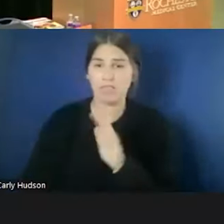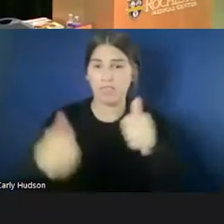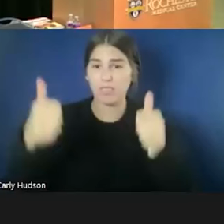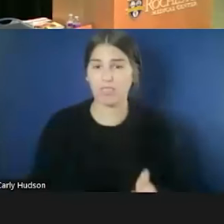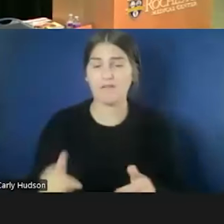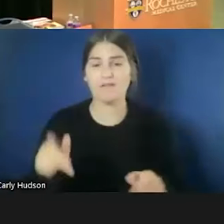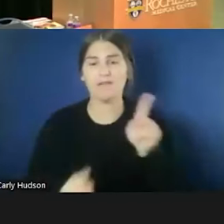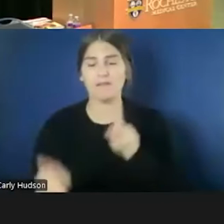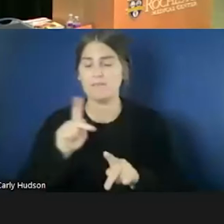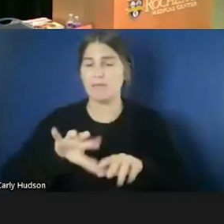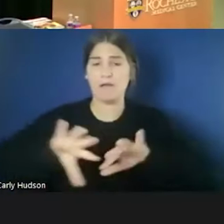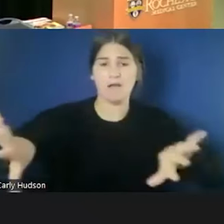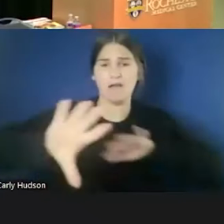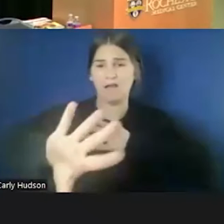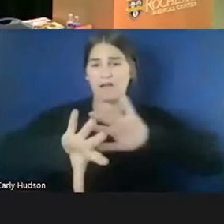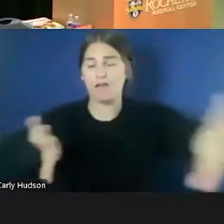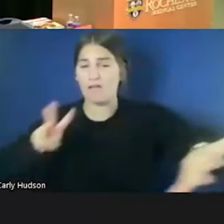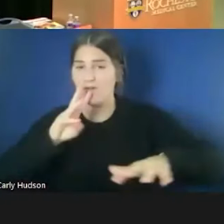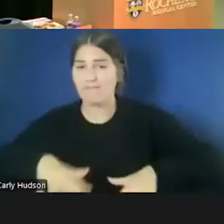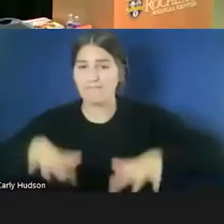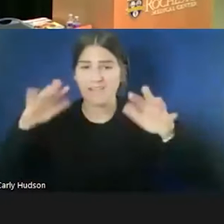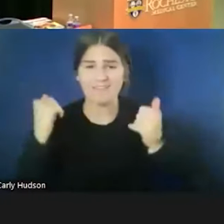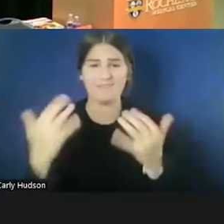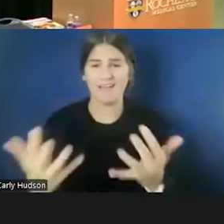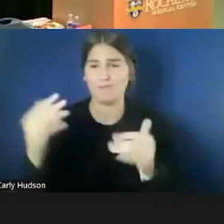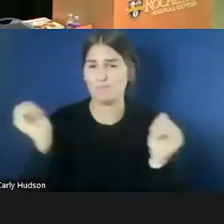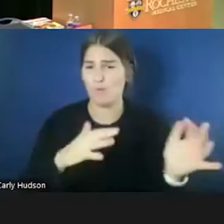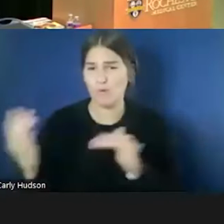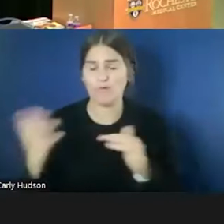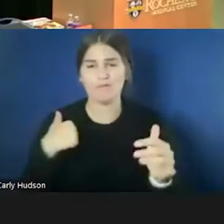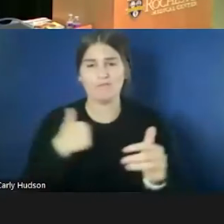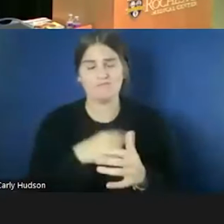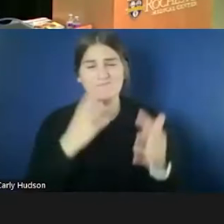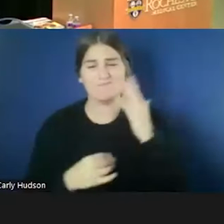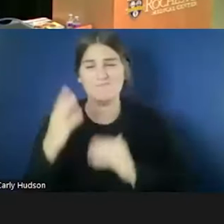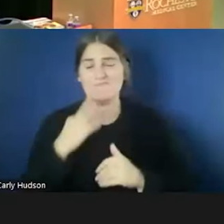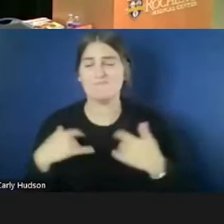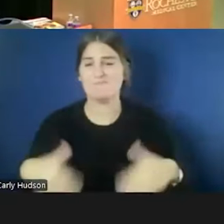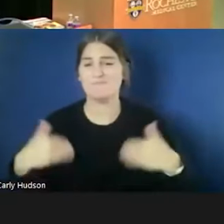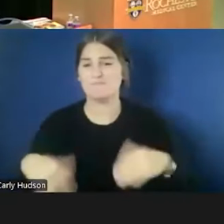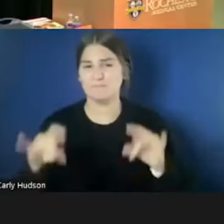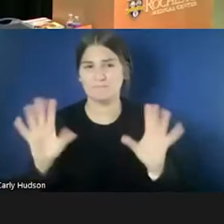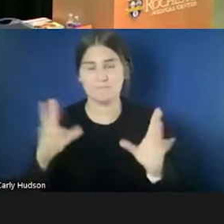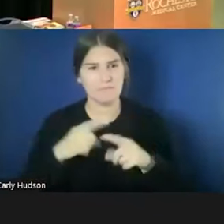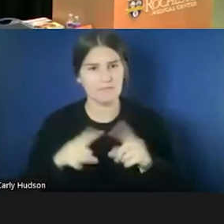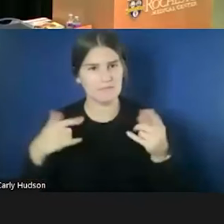Wars dictatorships floods fires and as we know we're still living in a very um very touchy